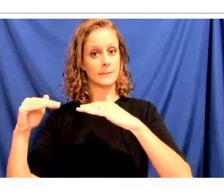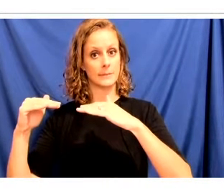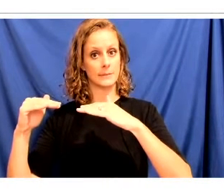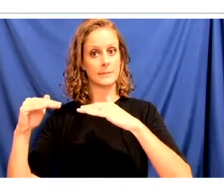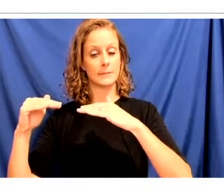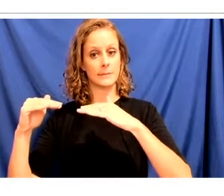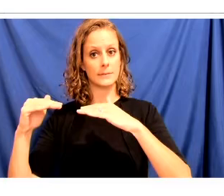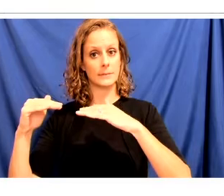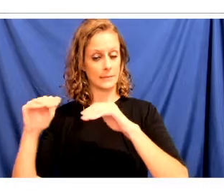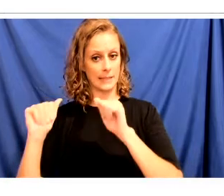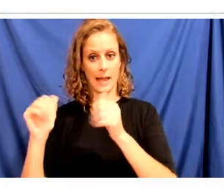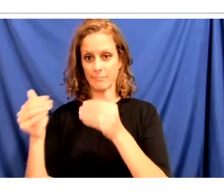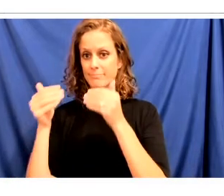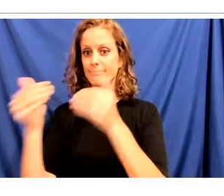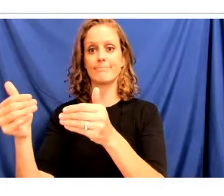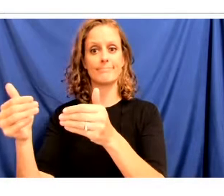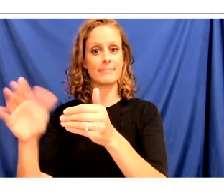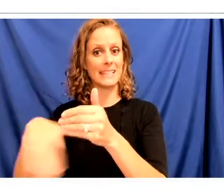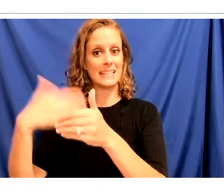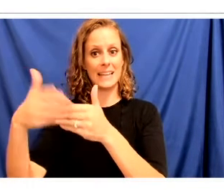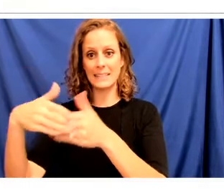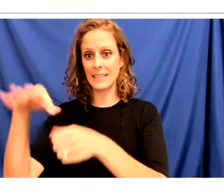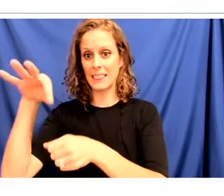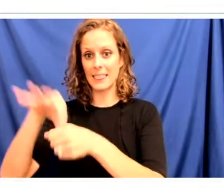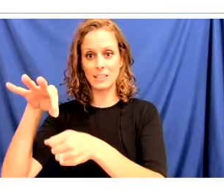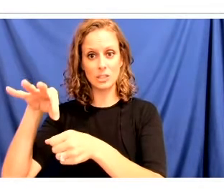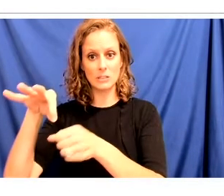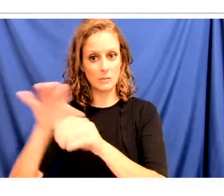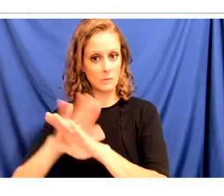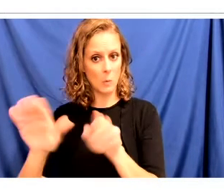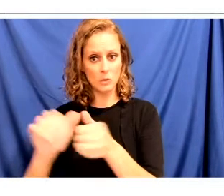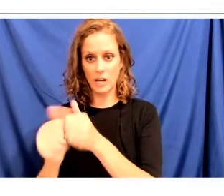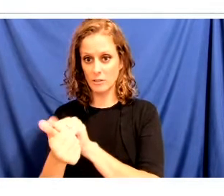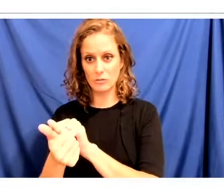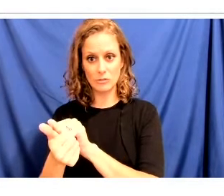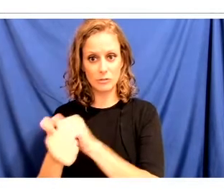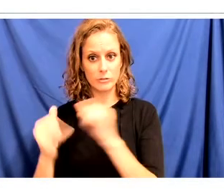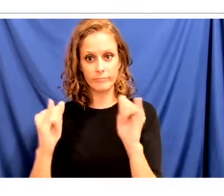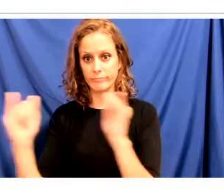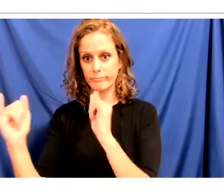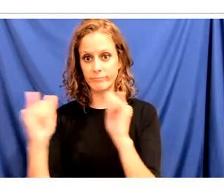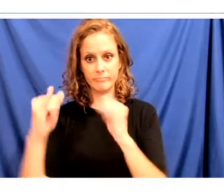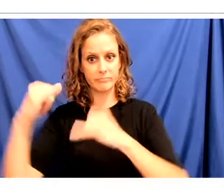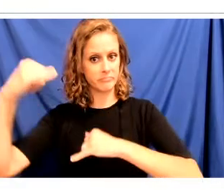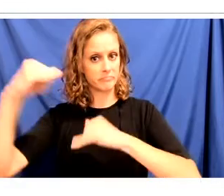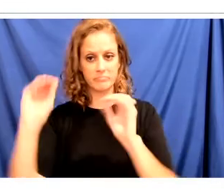go forward into the next election without changes, but because of the other three districts being out of.